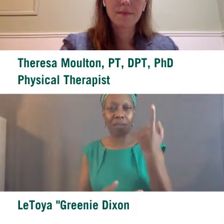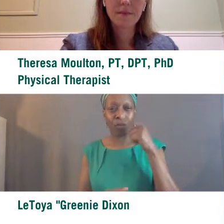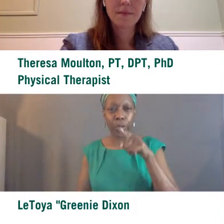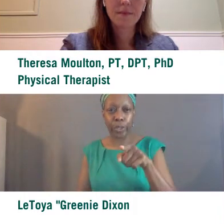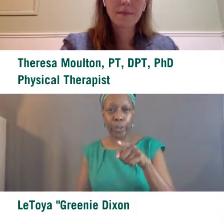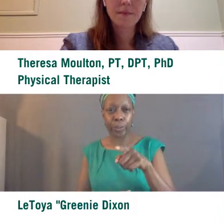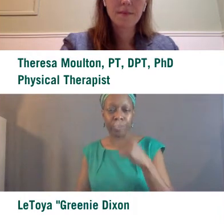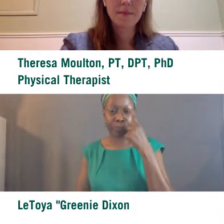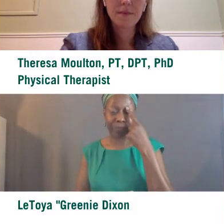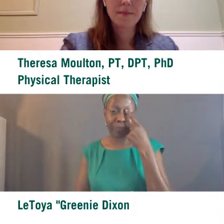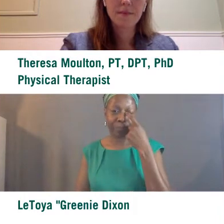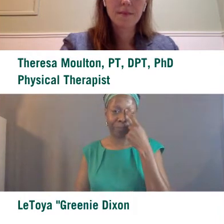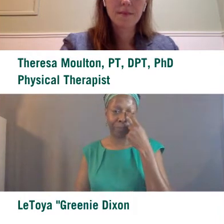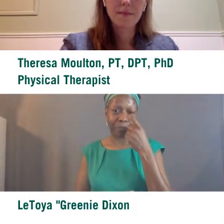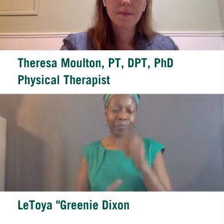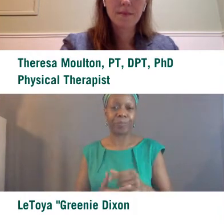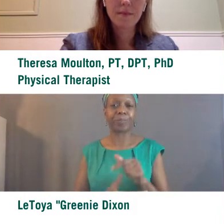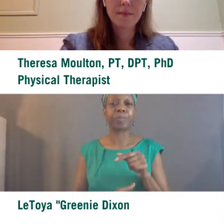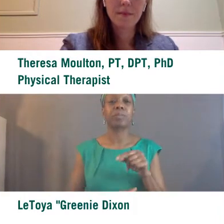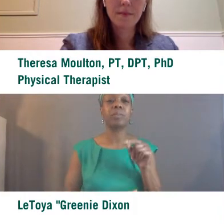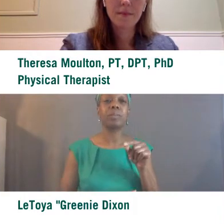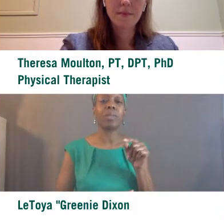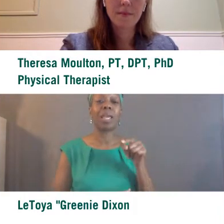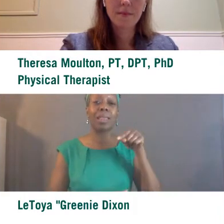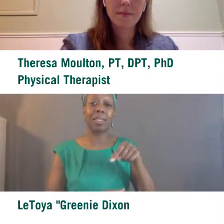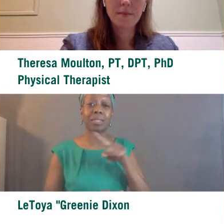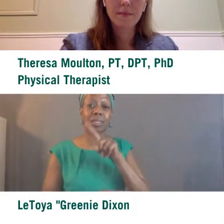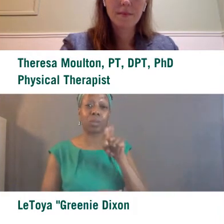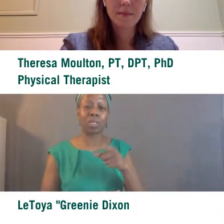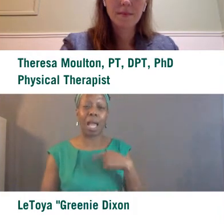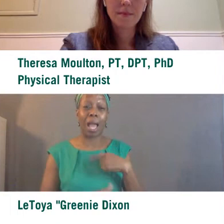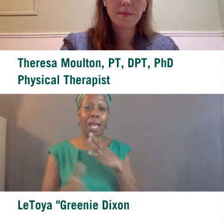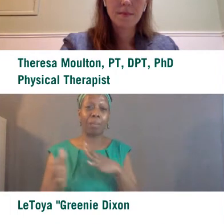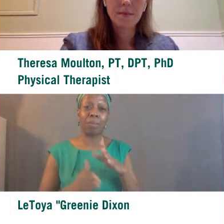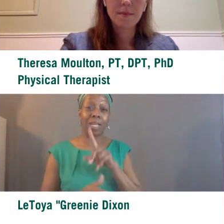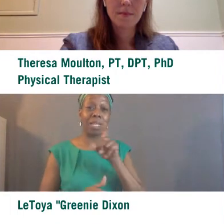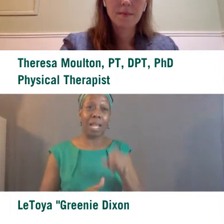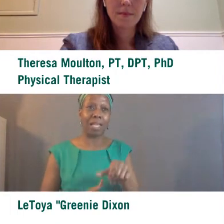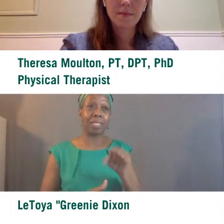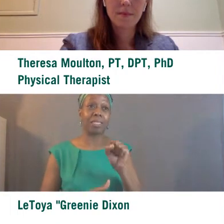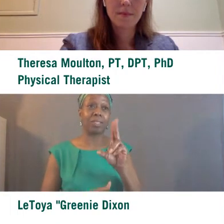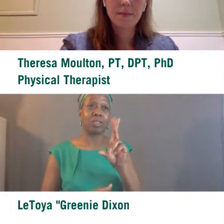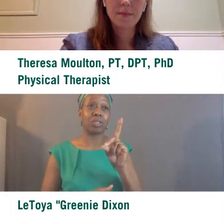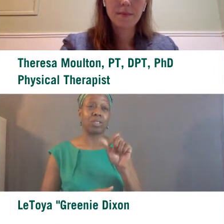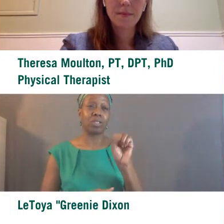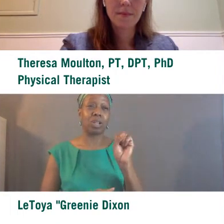And this is a question and I was actually gonna ask Josh but I think he's connections has just being lost.